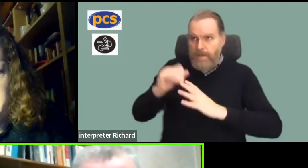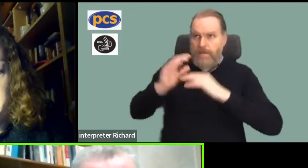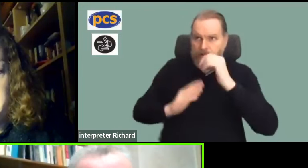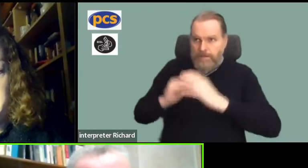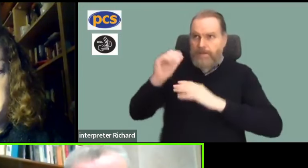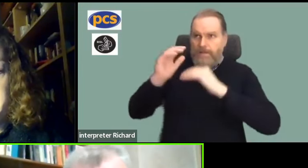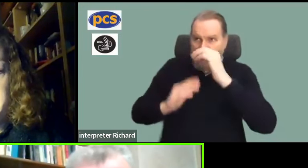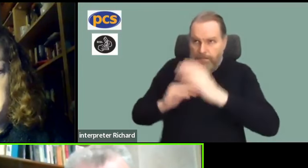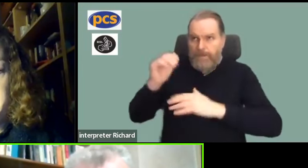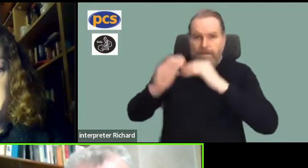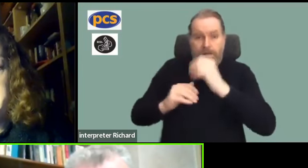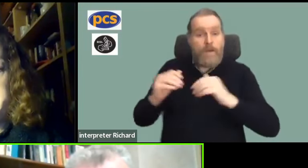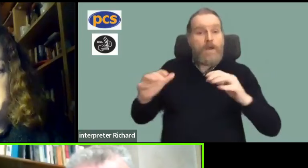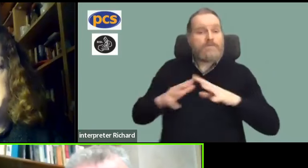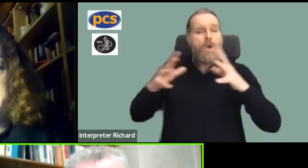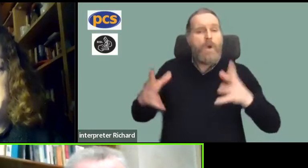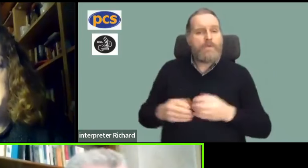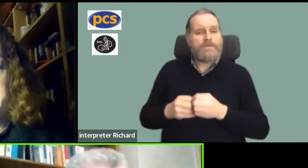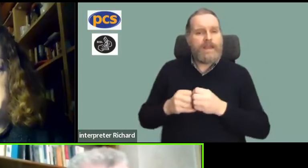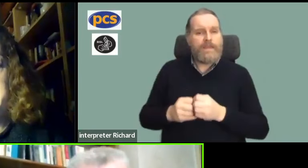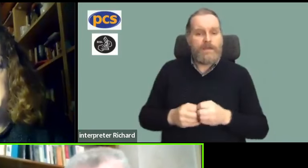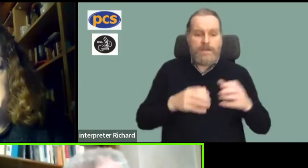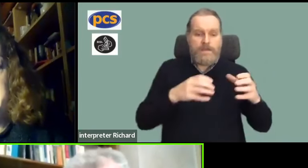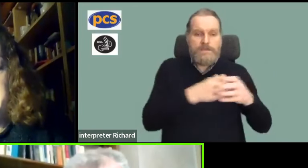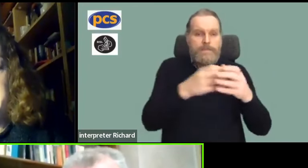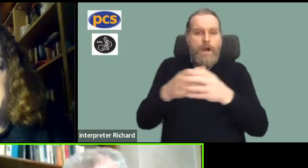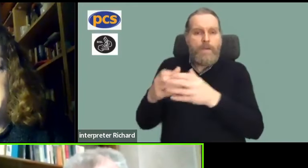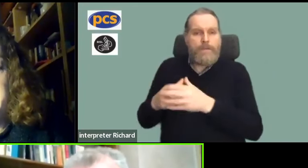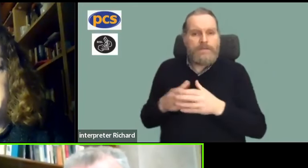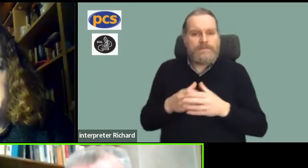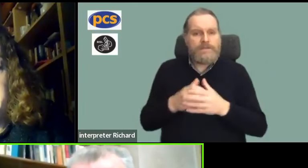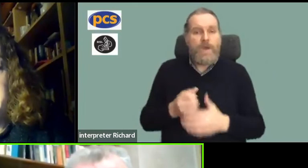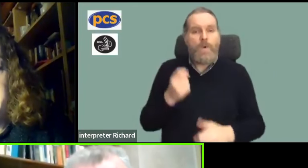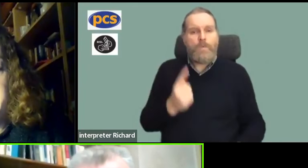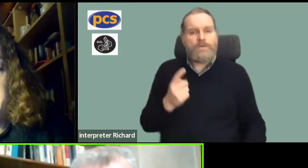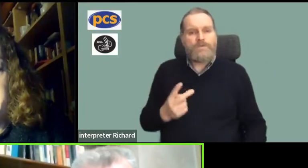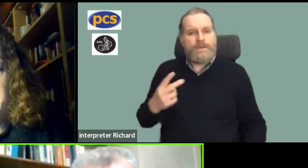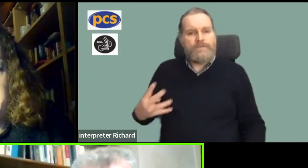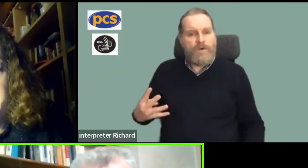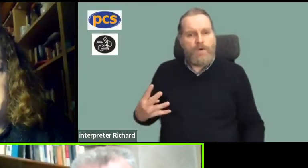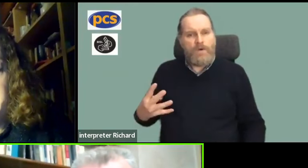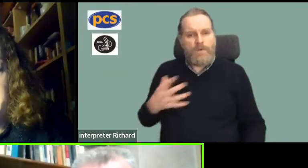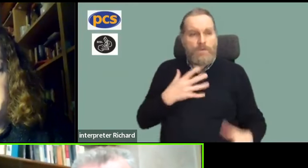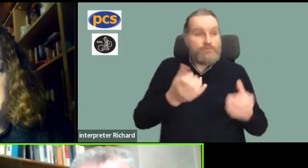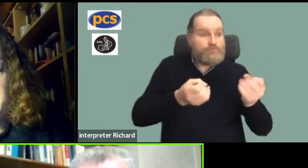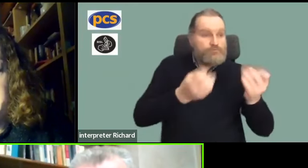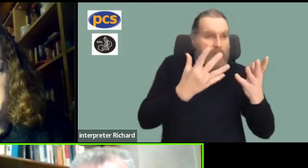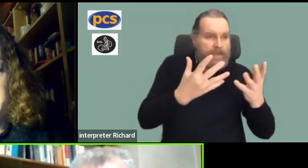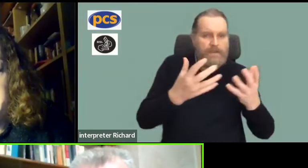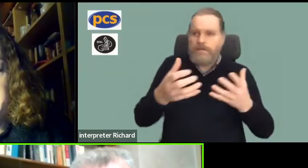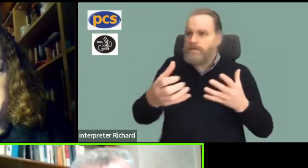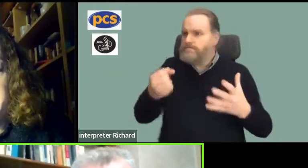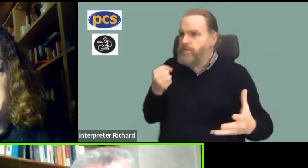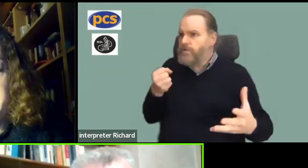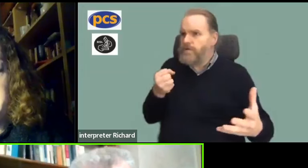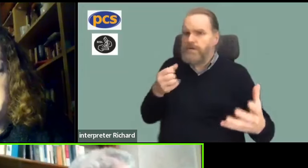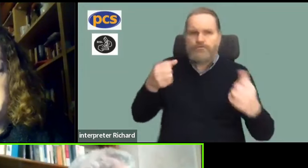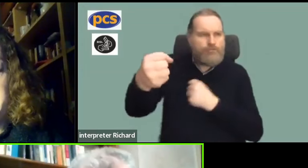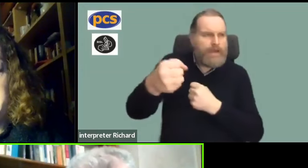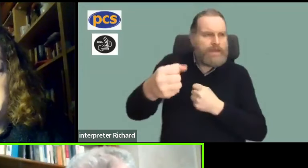around the other the other 124 employers that were also o making plans o making plans for from I think the question also does k the question also does underpinning.